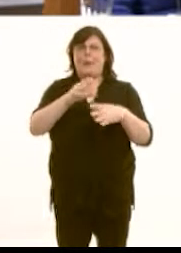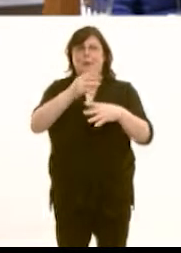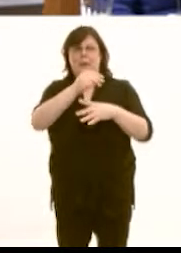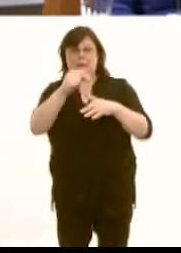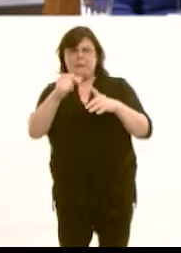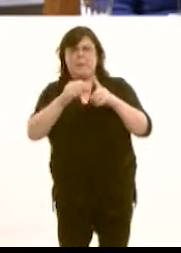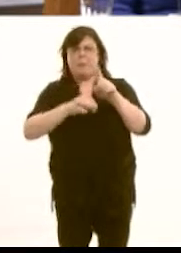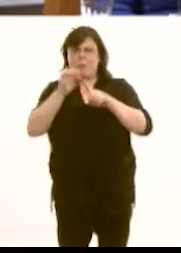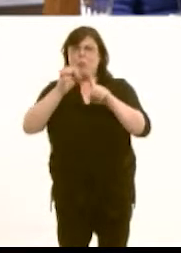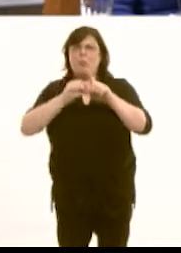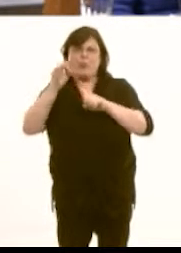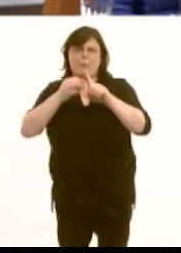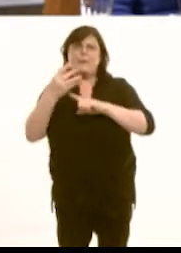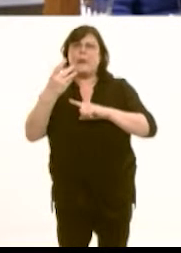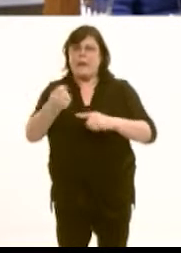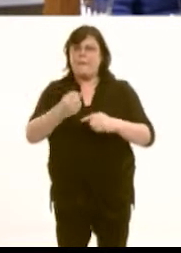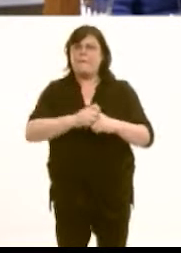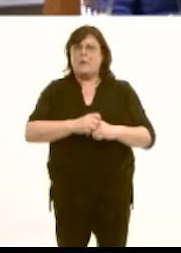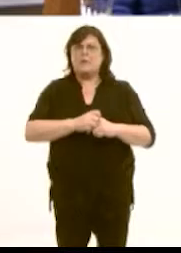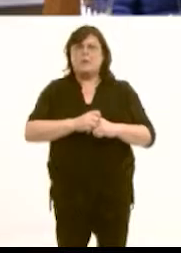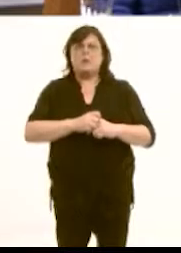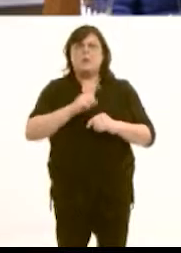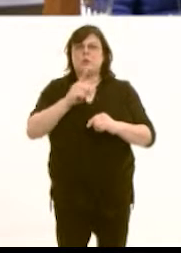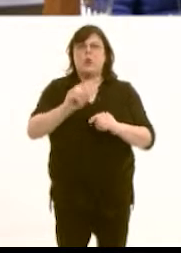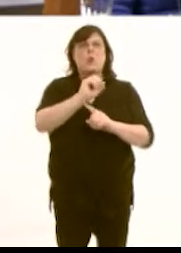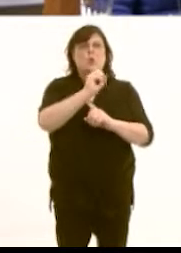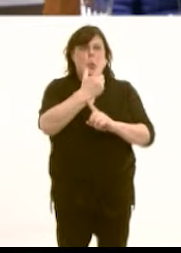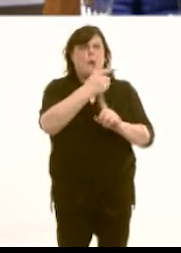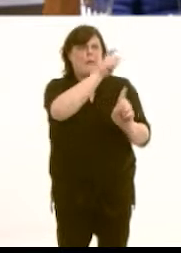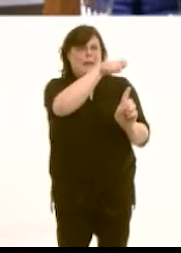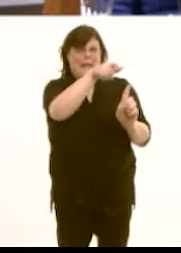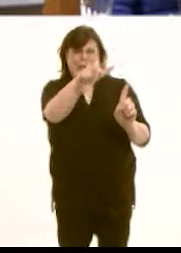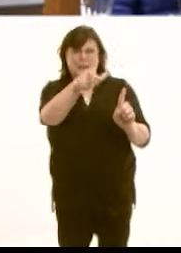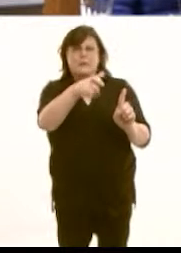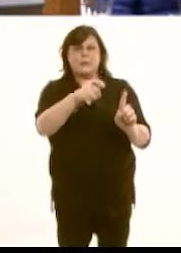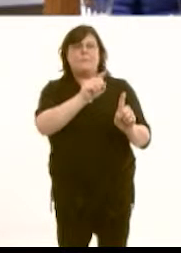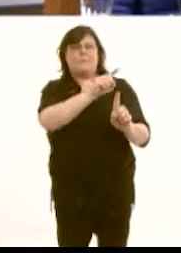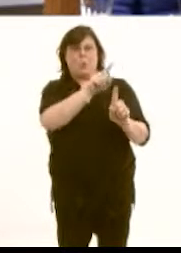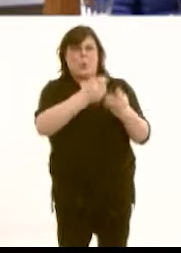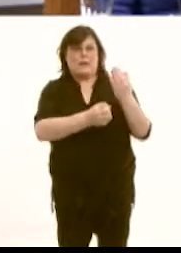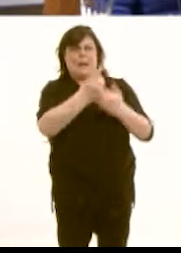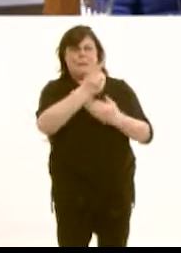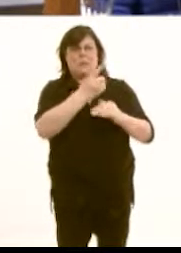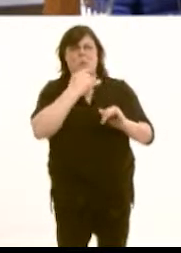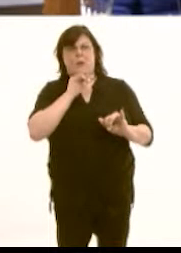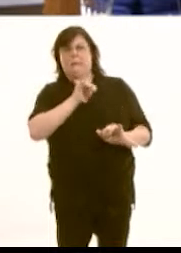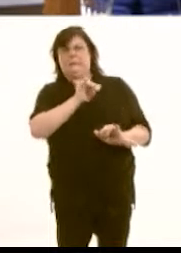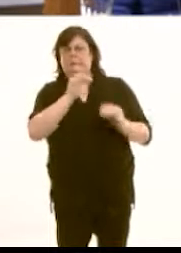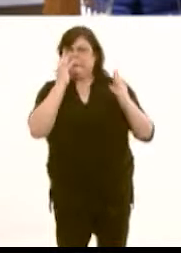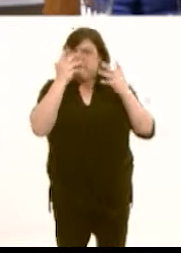So, yes, the 12 cases are concerning, of course they are, but theyíre not evidence of a systemic failure in the system.